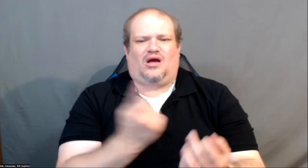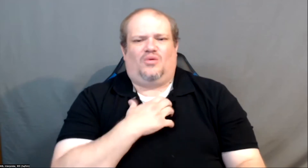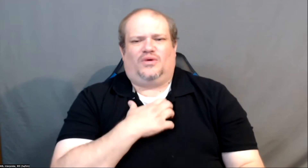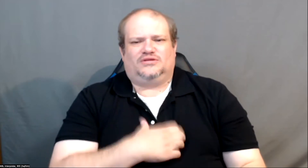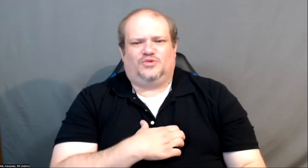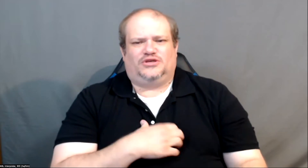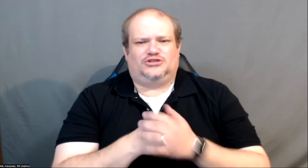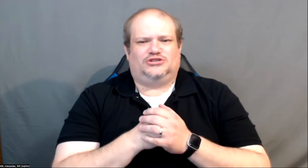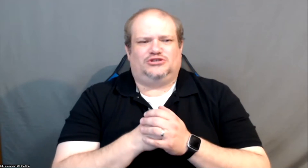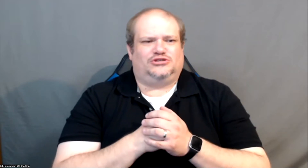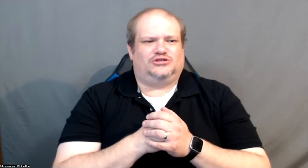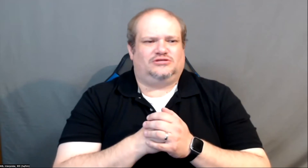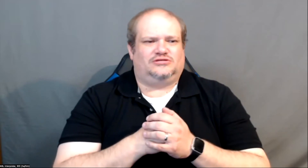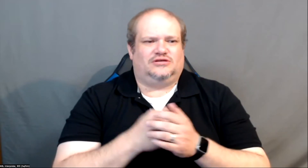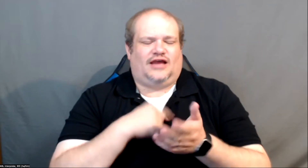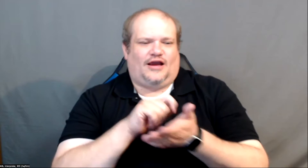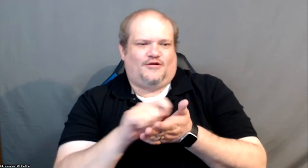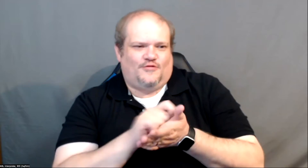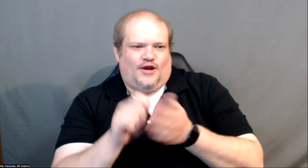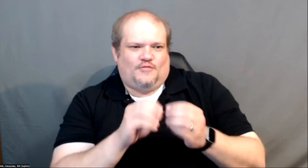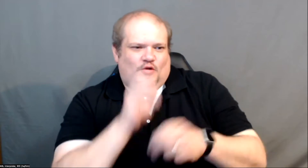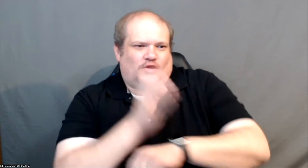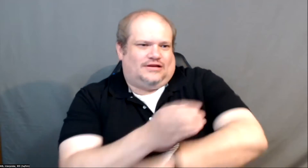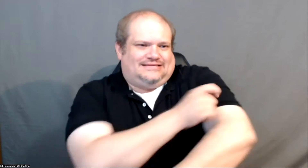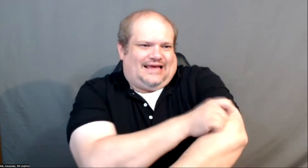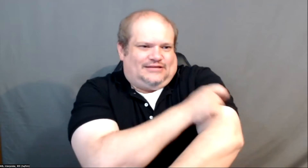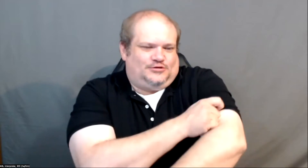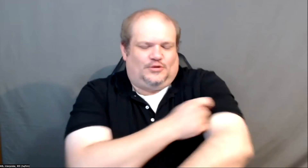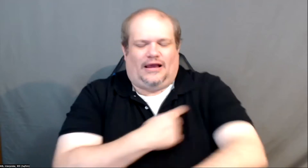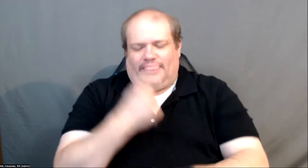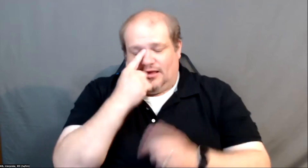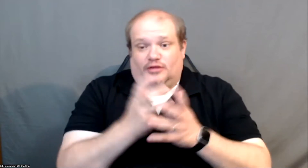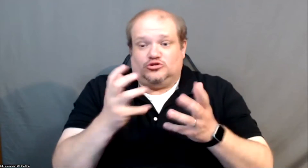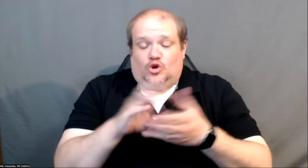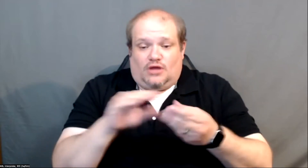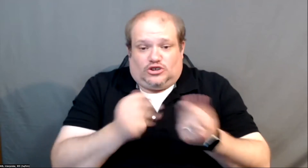poets would write more tattoo poems. I just think there's so much to say there. And this is really